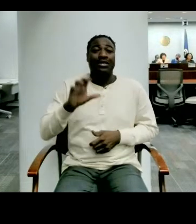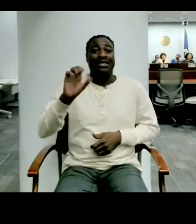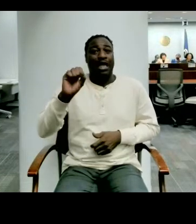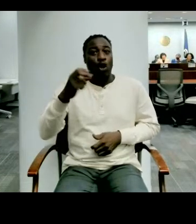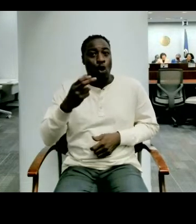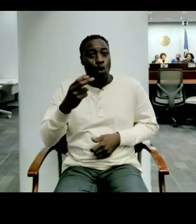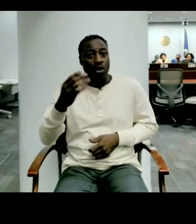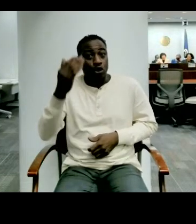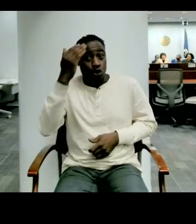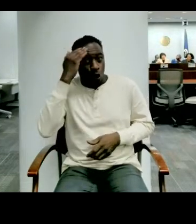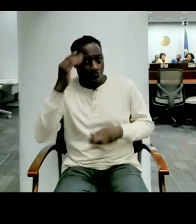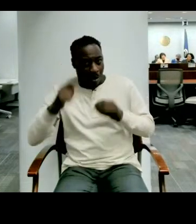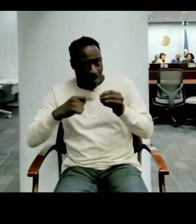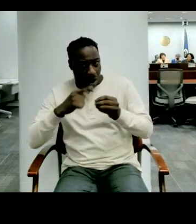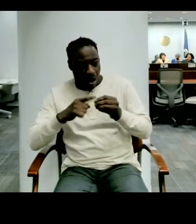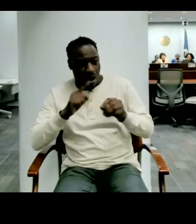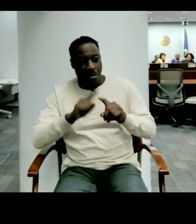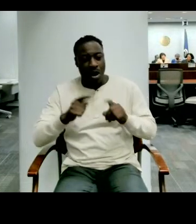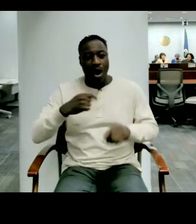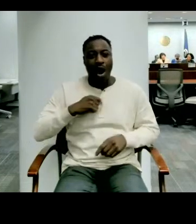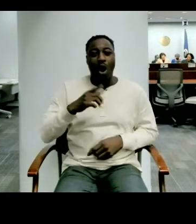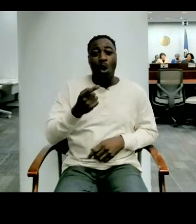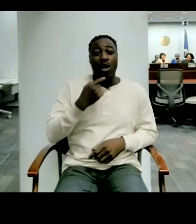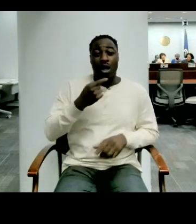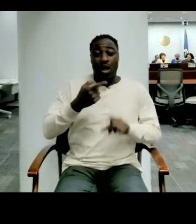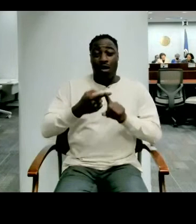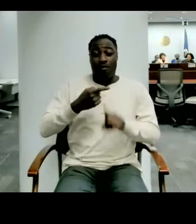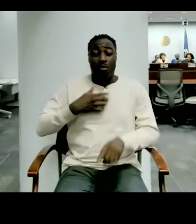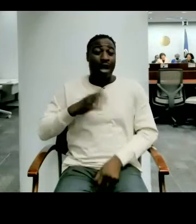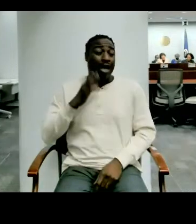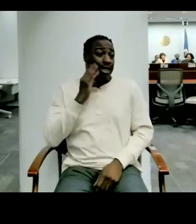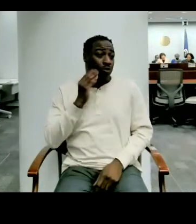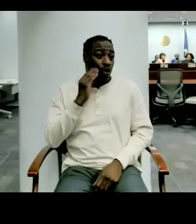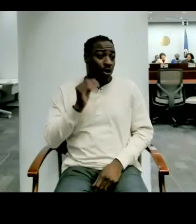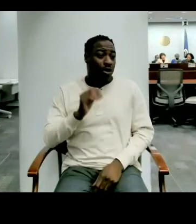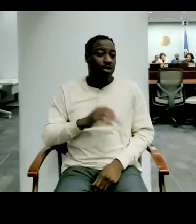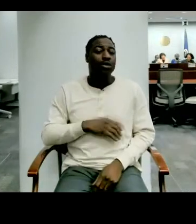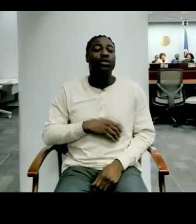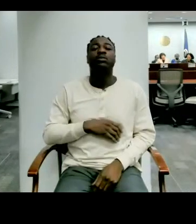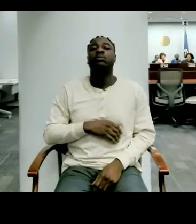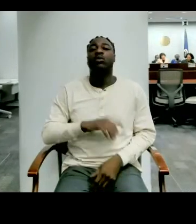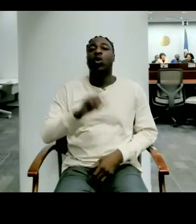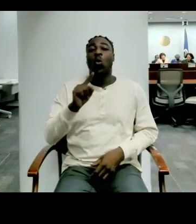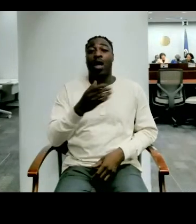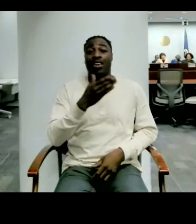aware of. I will say in our experience one thing that um religious groups really seem